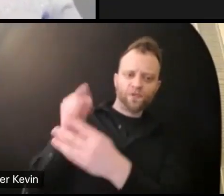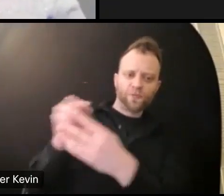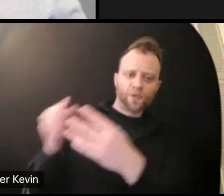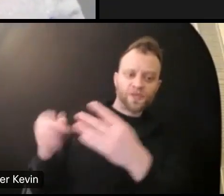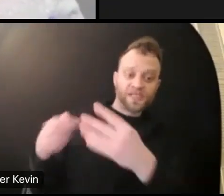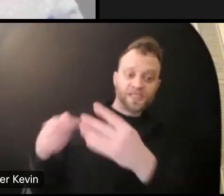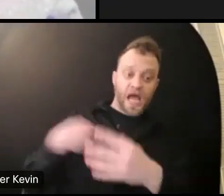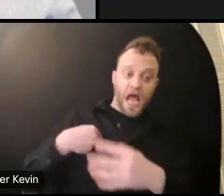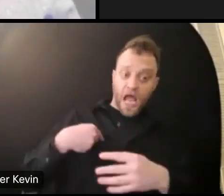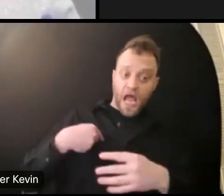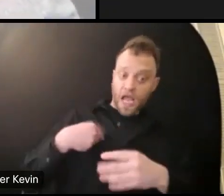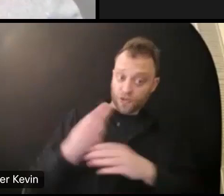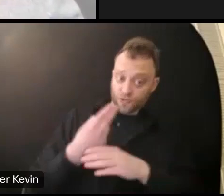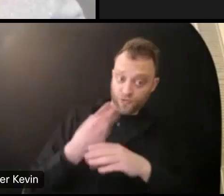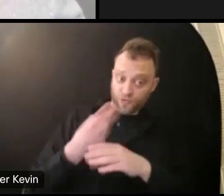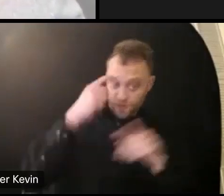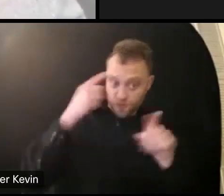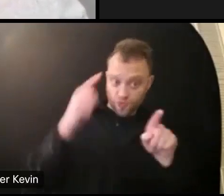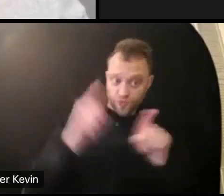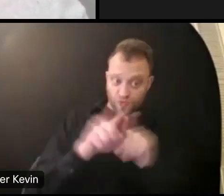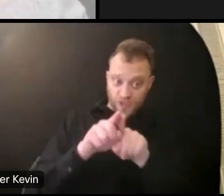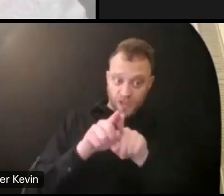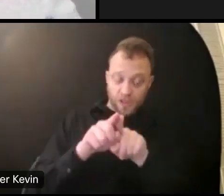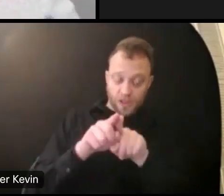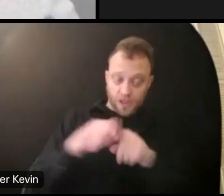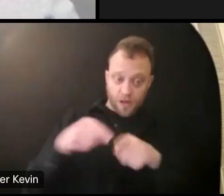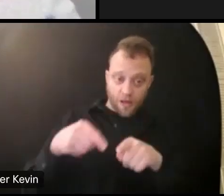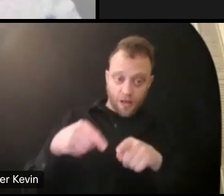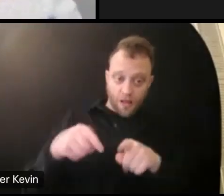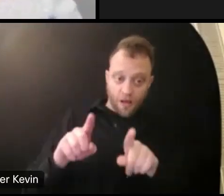along with what he said, and I've said that to some of you who are on this line now.